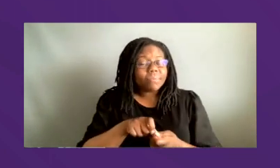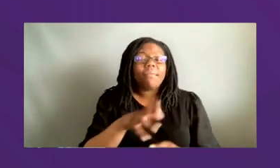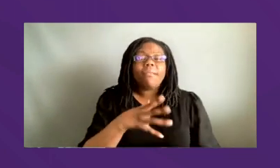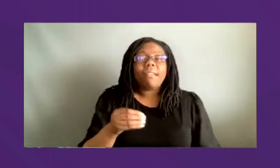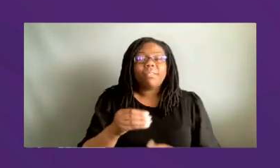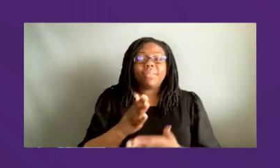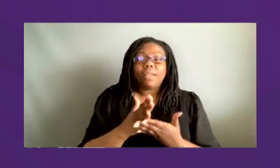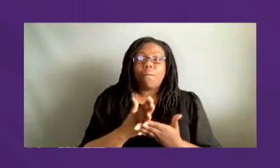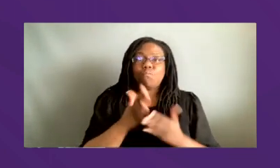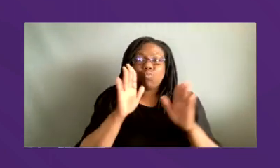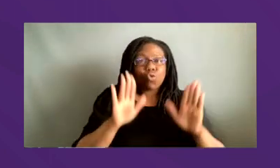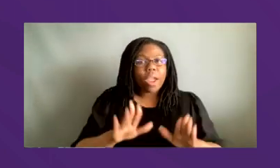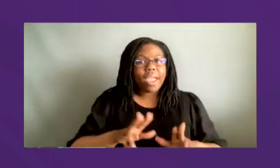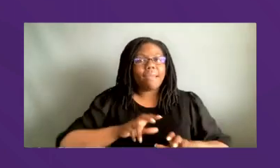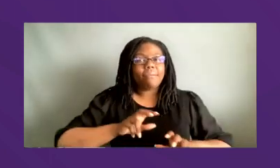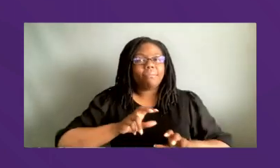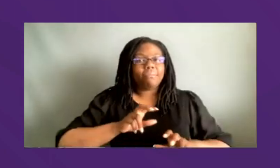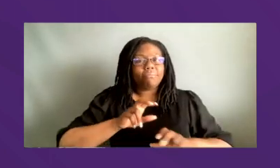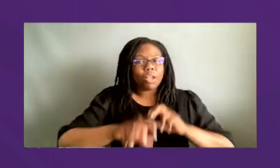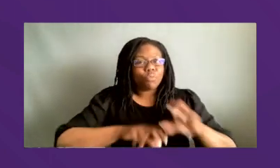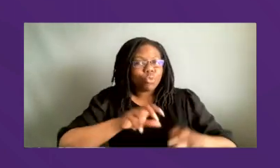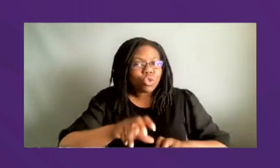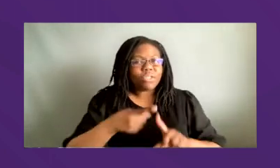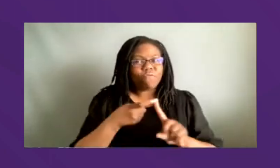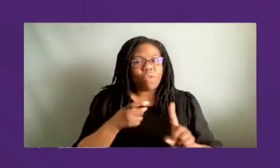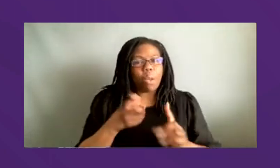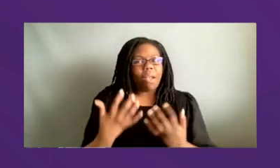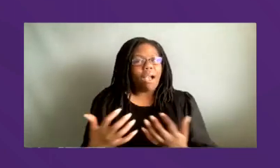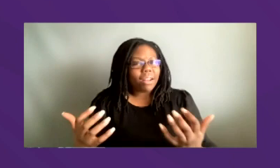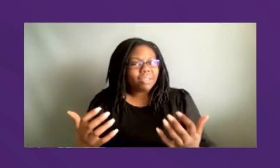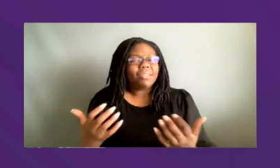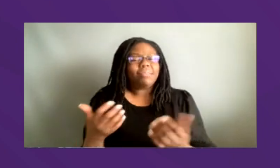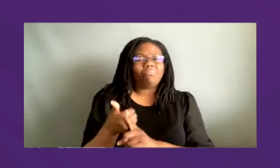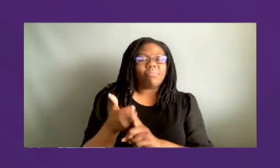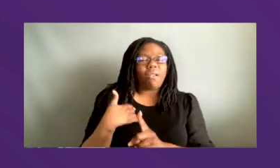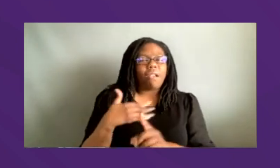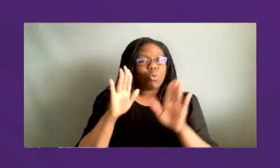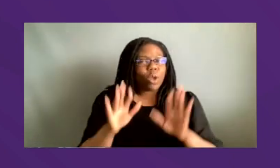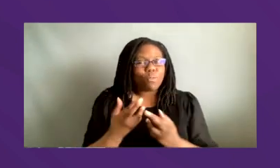members who also had some great resources. But one of the main ones that it looked